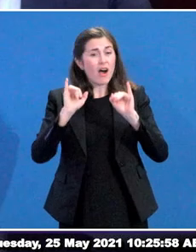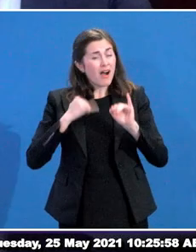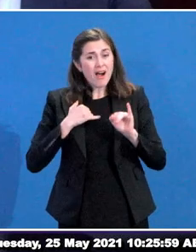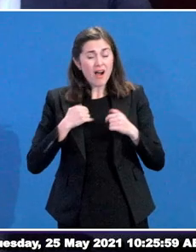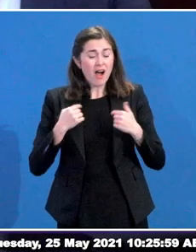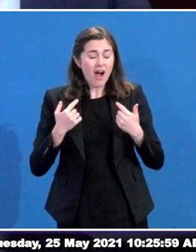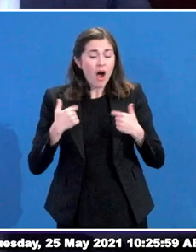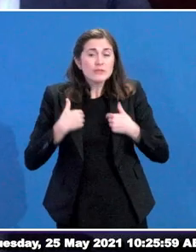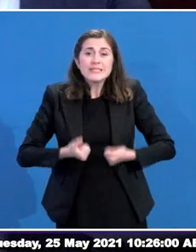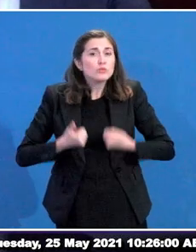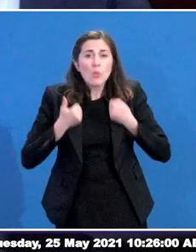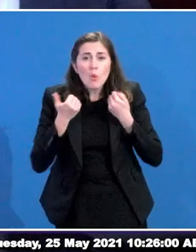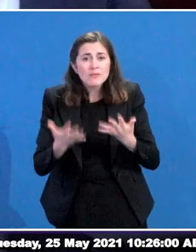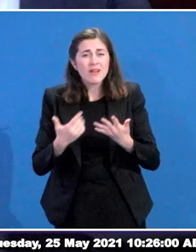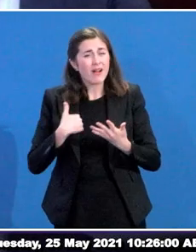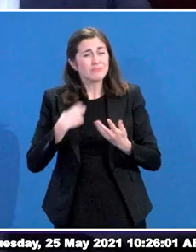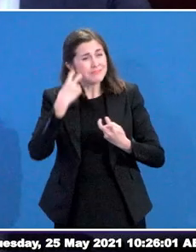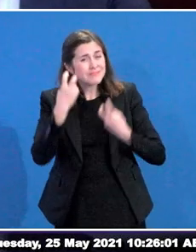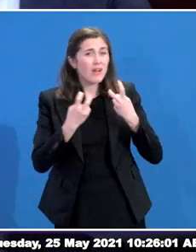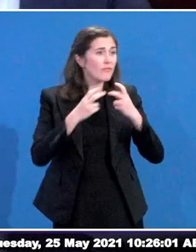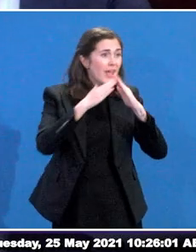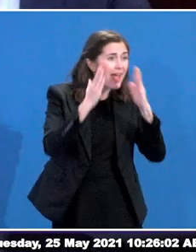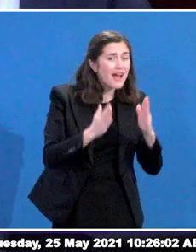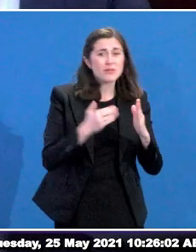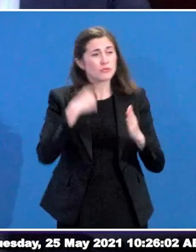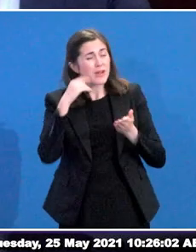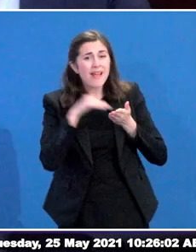as I can and I can't fix this for her, she's stuck in the system.